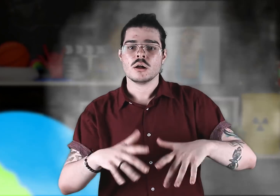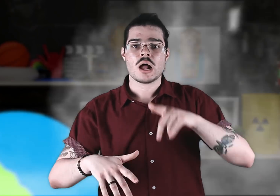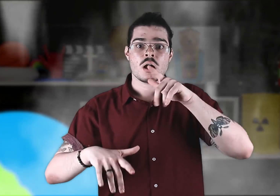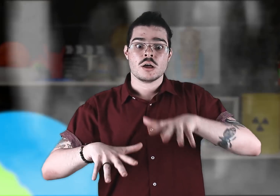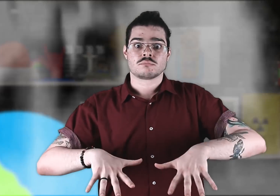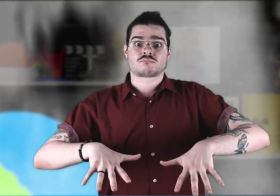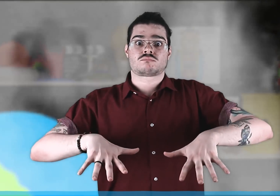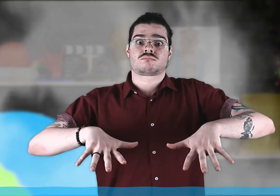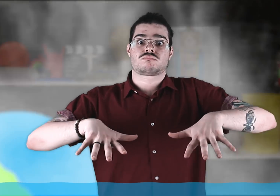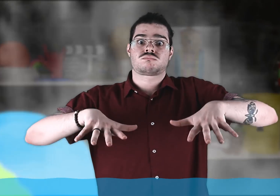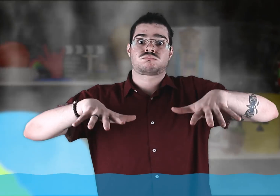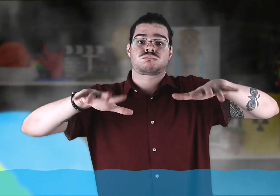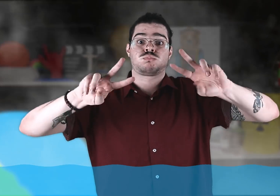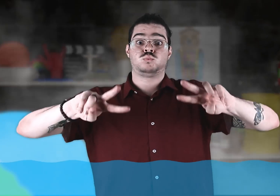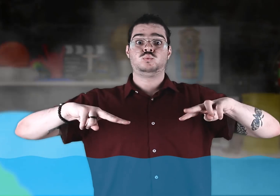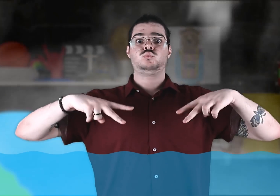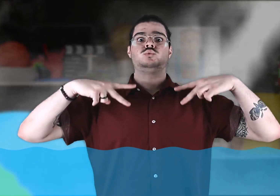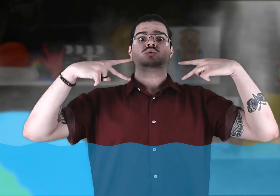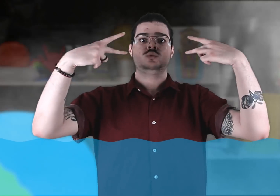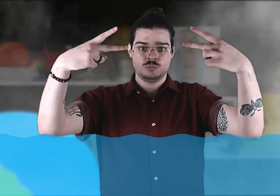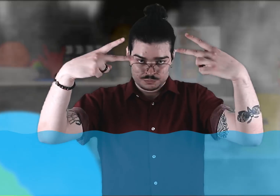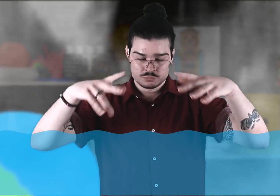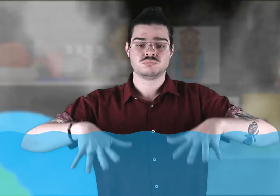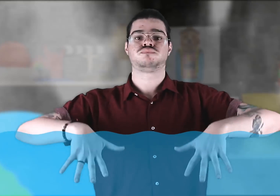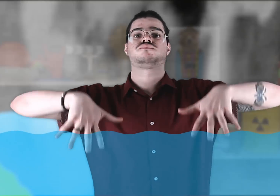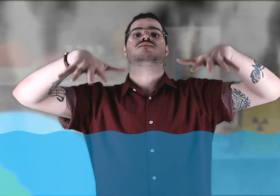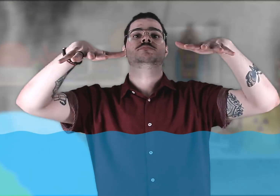which caused the sea level to double.